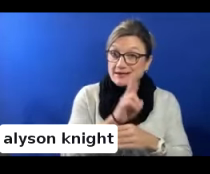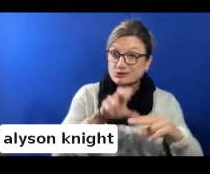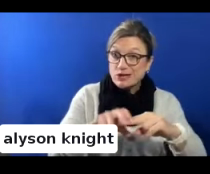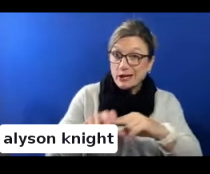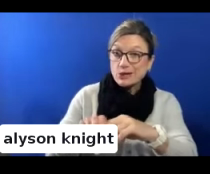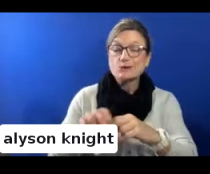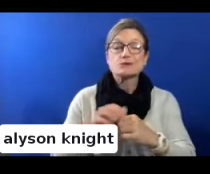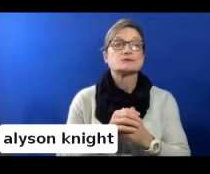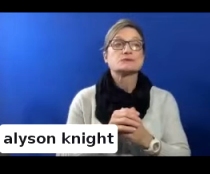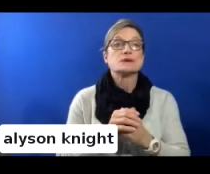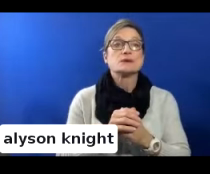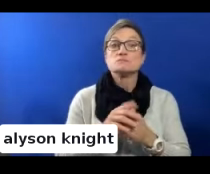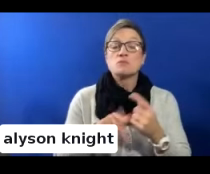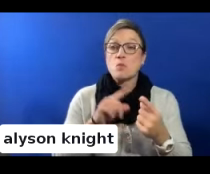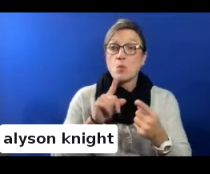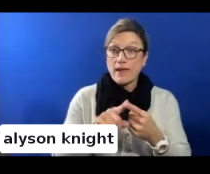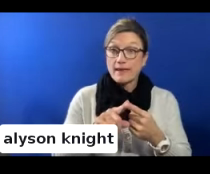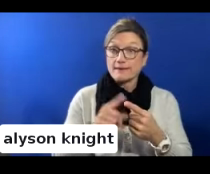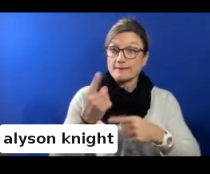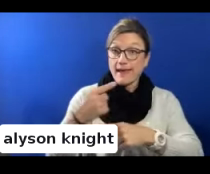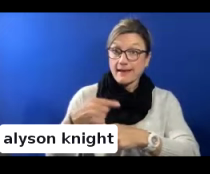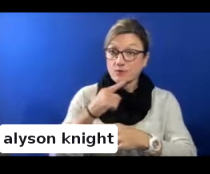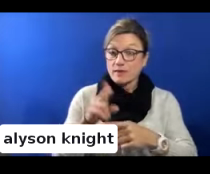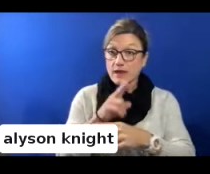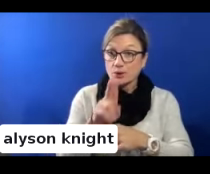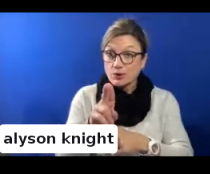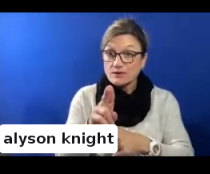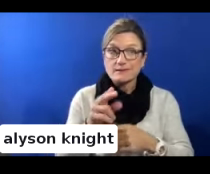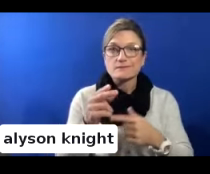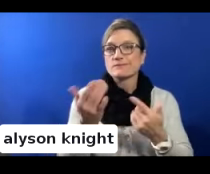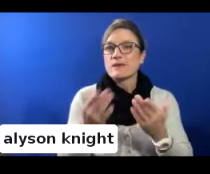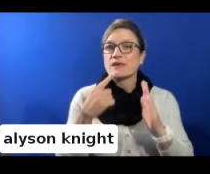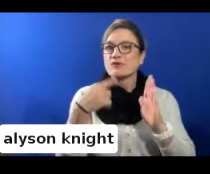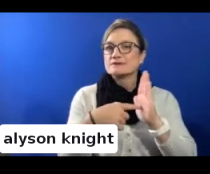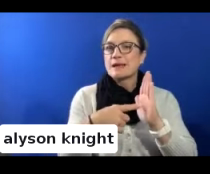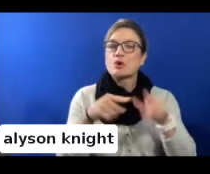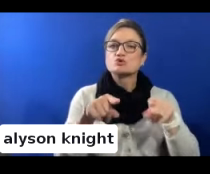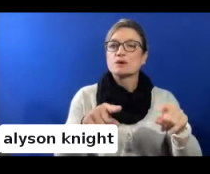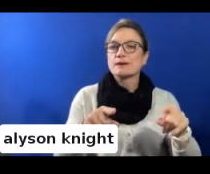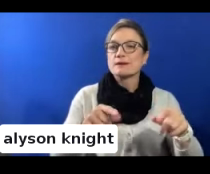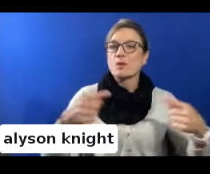have used the chairs during two wheelchair basketball games. Again, please keep it simple.